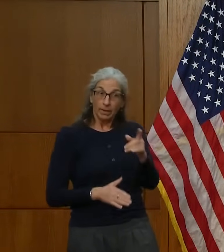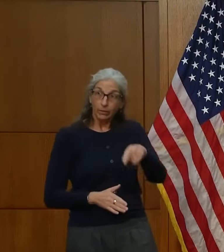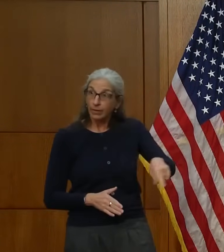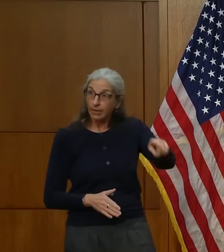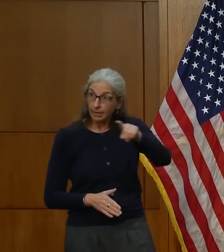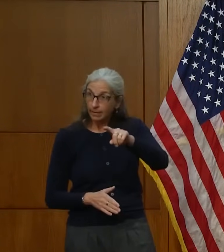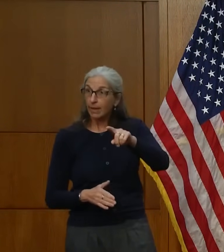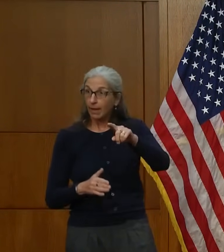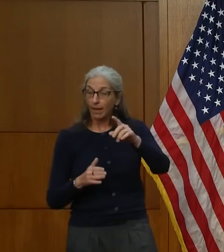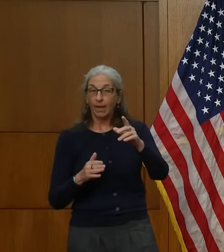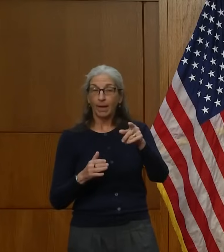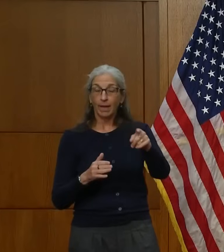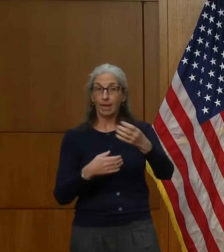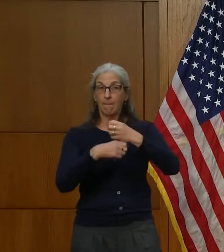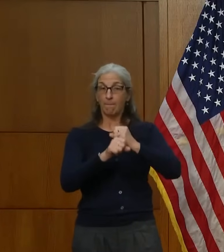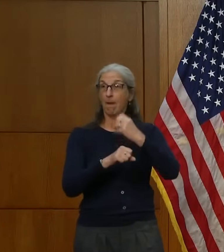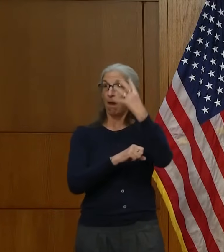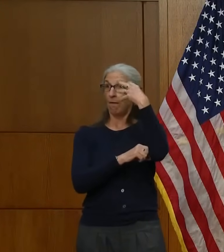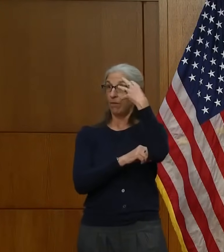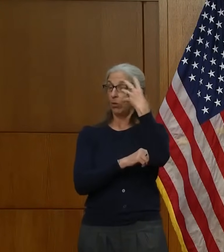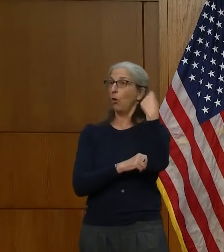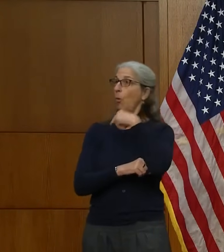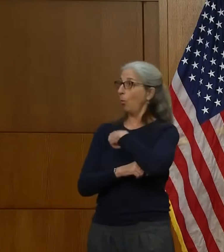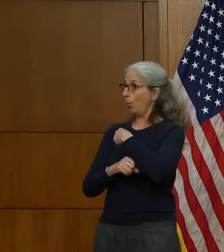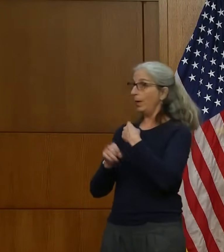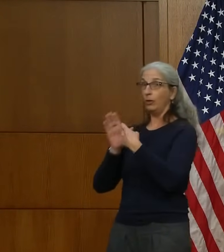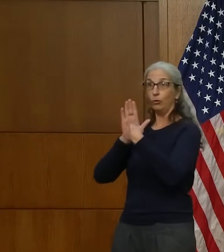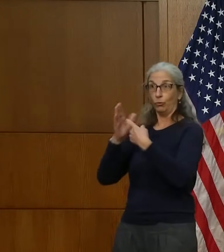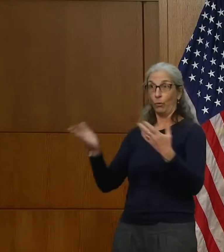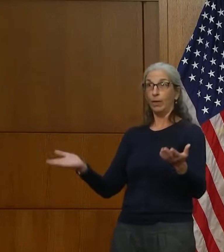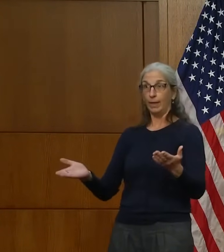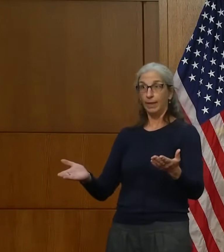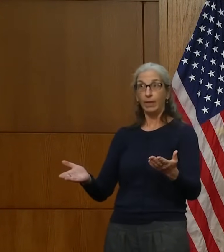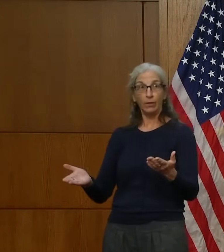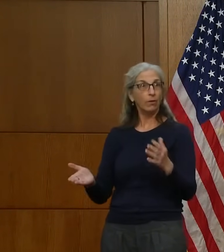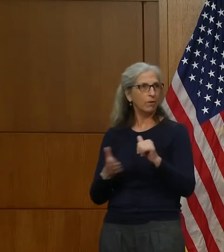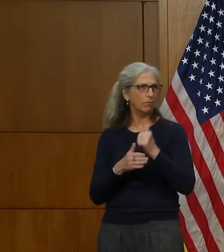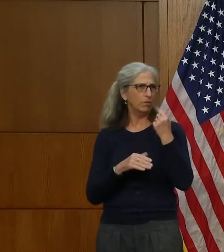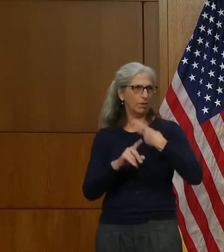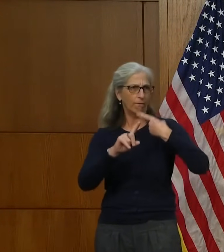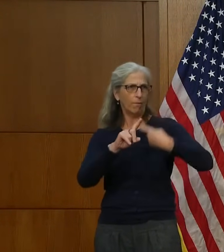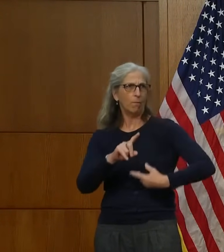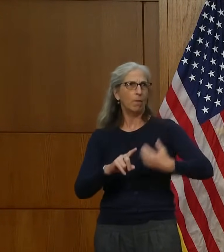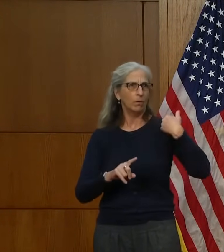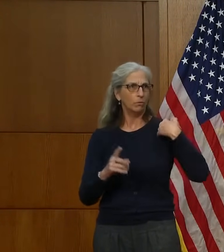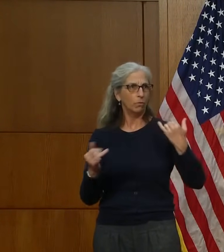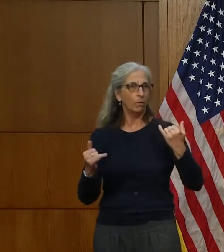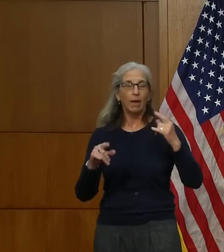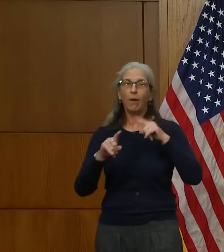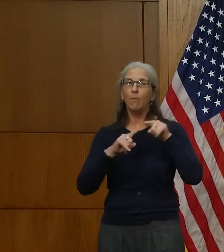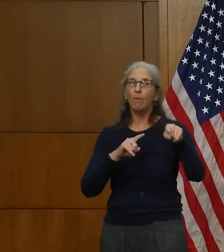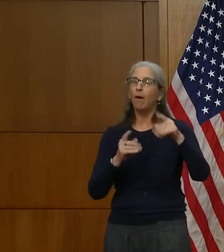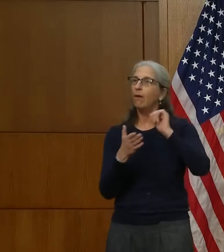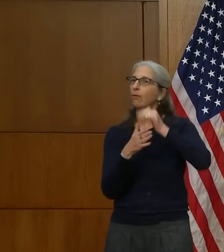OUR HISTORY, BUT WE CERTAINLY UNDERSTAND THAT. BUT WHAT? ANYONE WITH THEIR FAITH LEADERS? WHAT THEY DID IS THEY PUT TOGETHER A VIDEO CLIP. WE